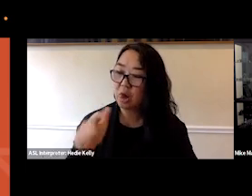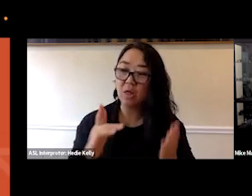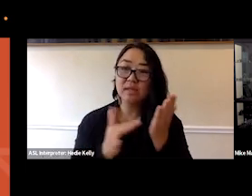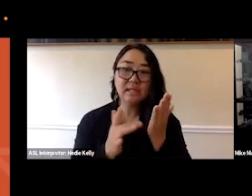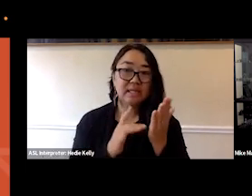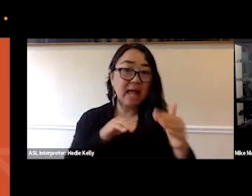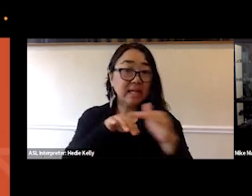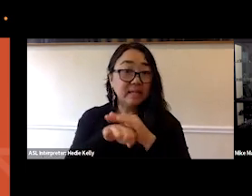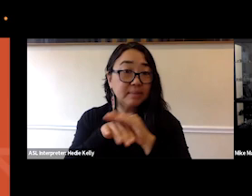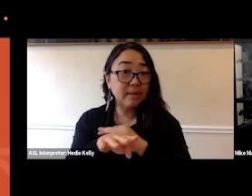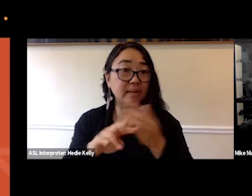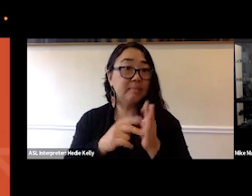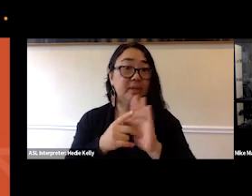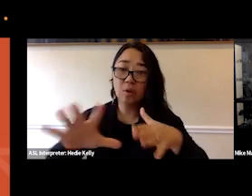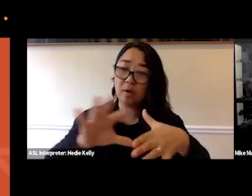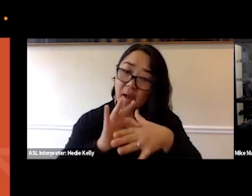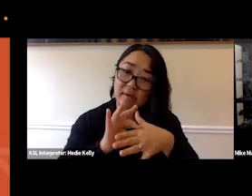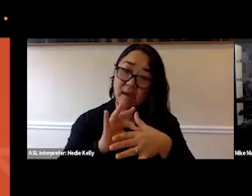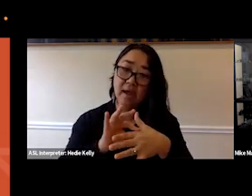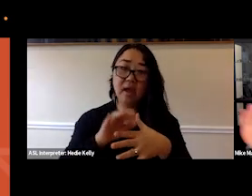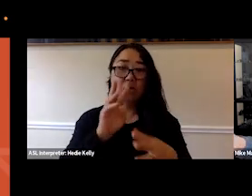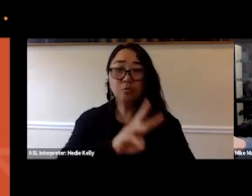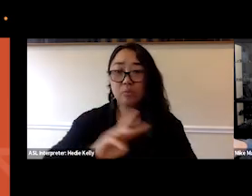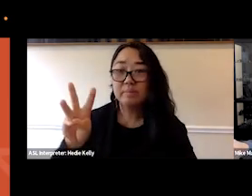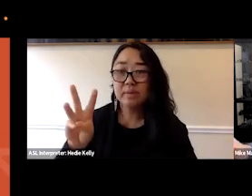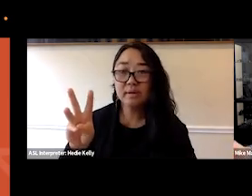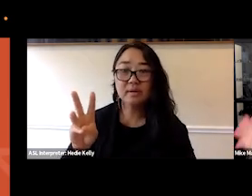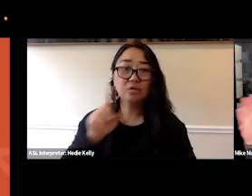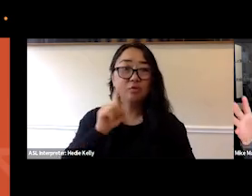your content and your websites compatible with assistive technologies,